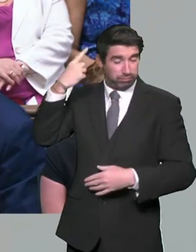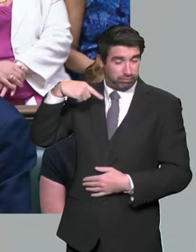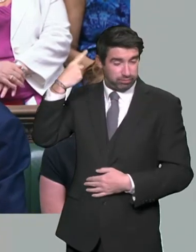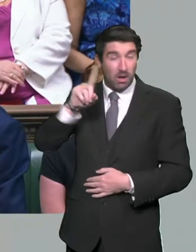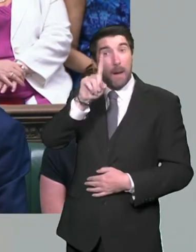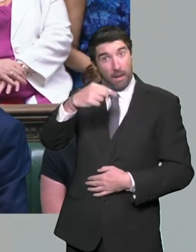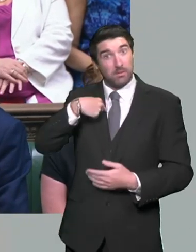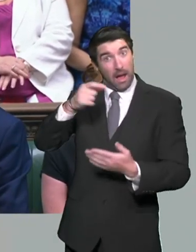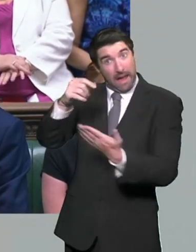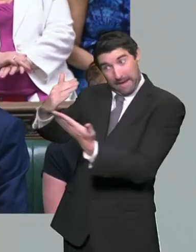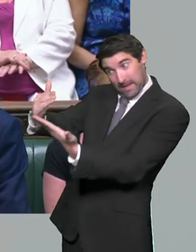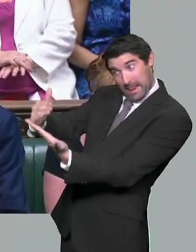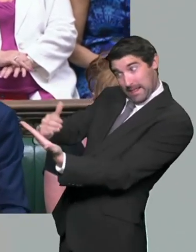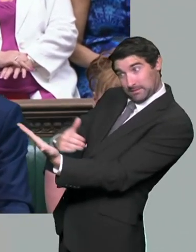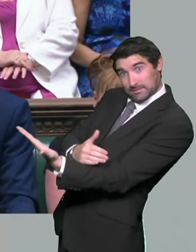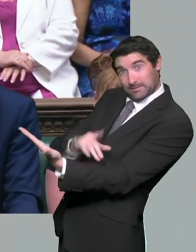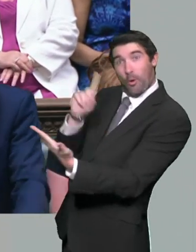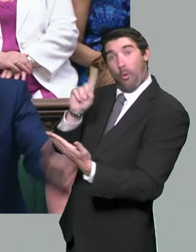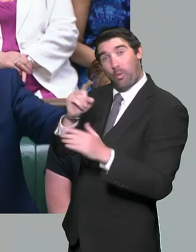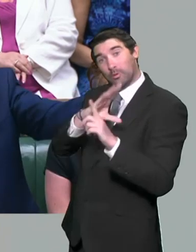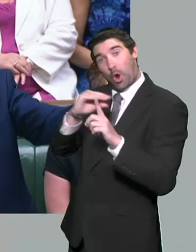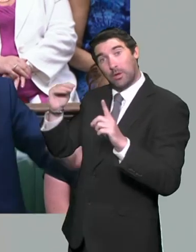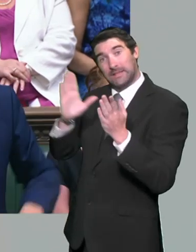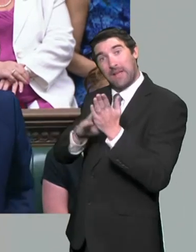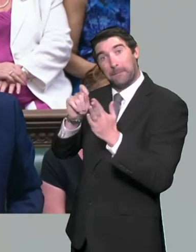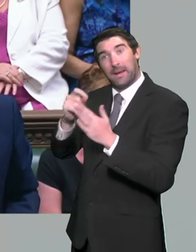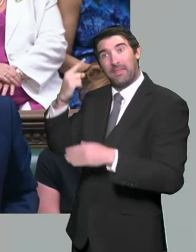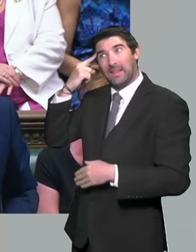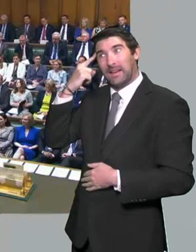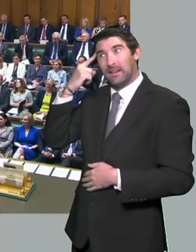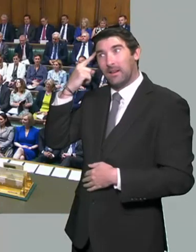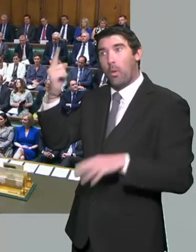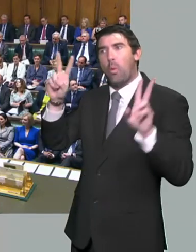him. “Dragging everyone down.” Who said that? Come on!